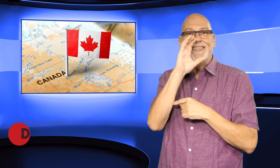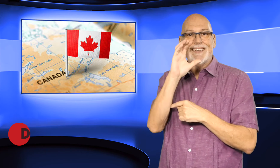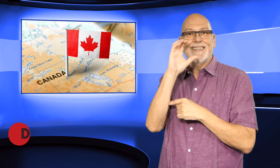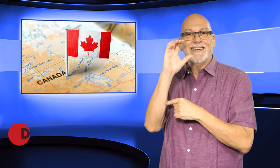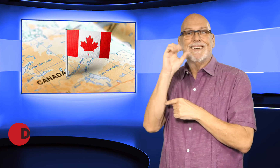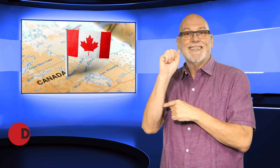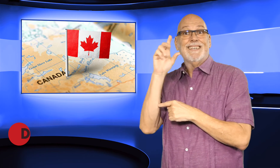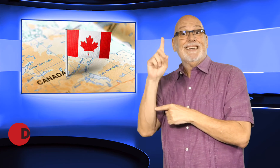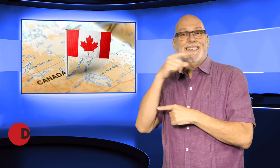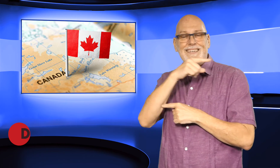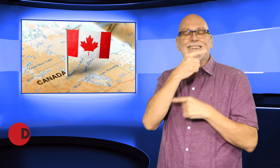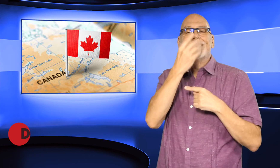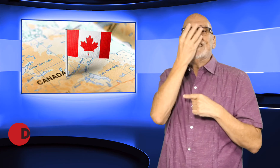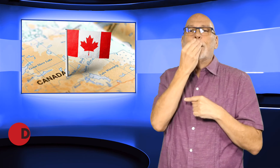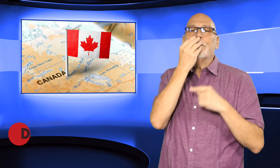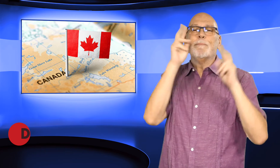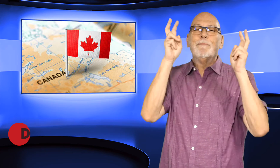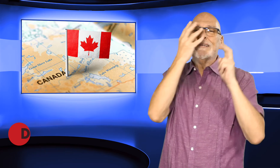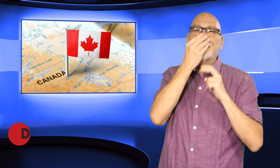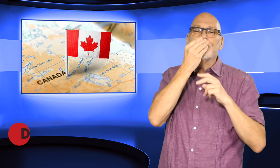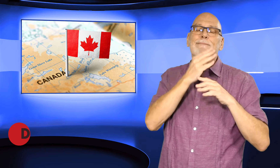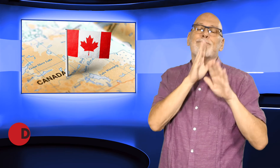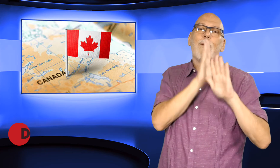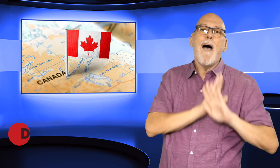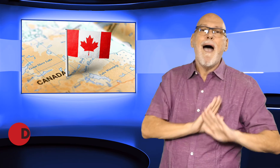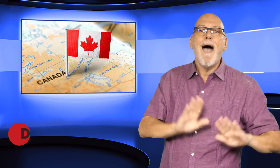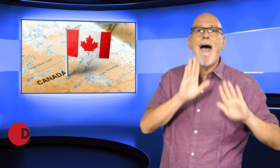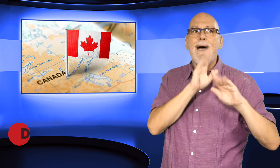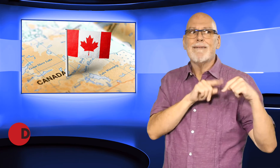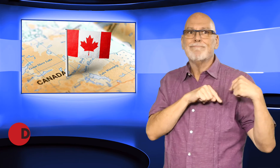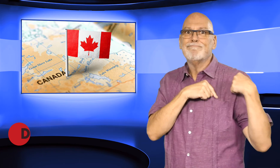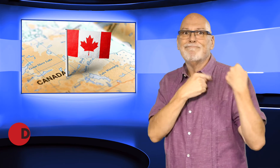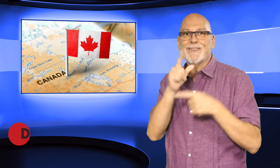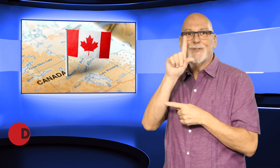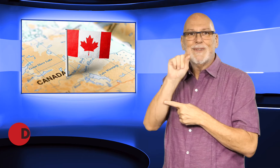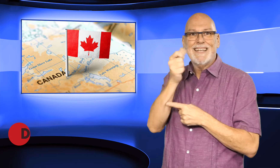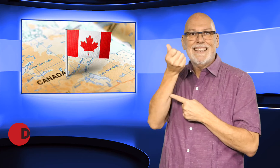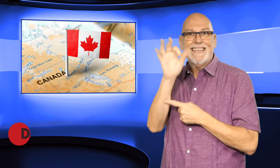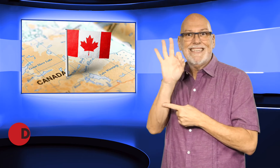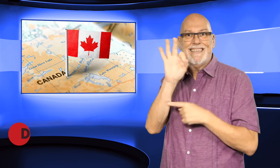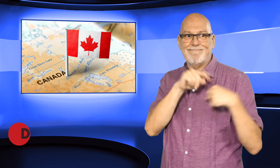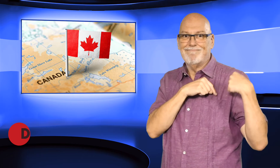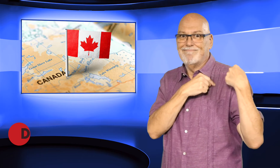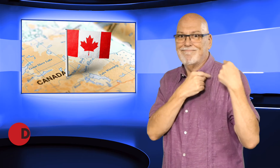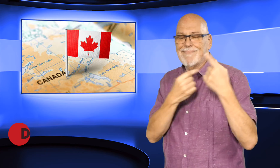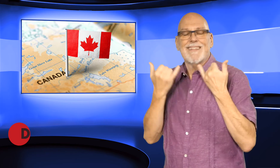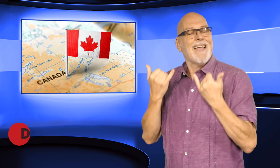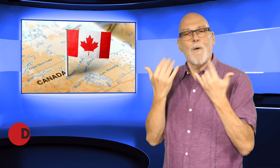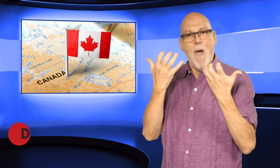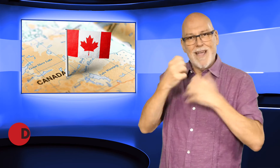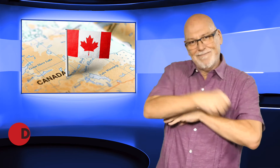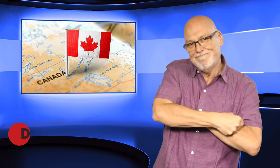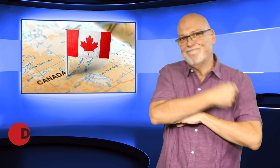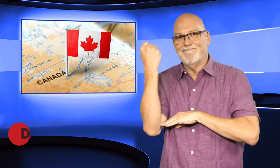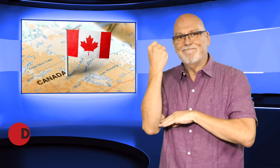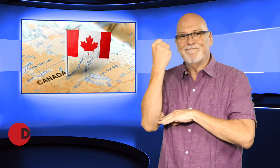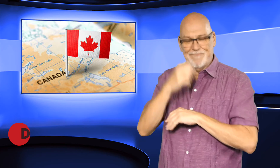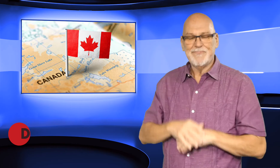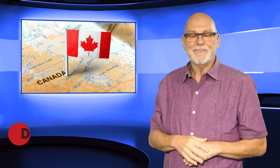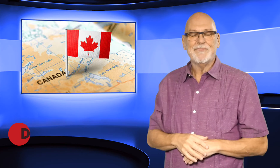because they have been sleeping since 2019.